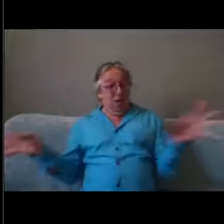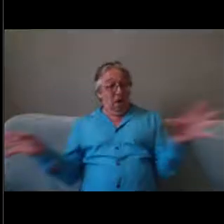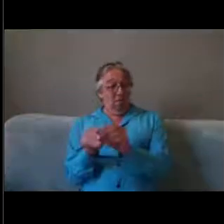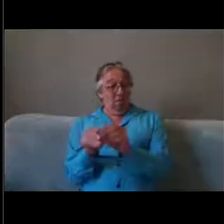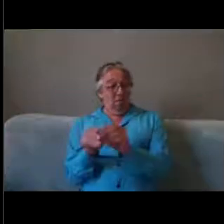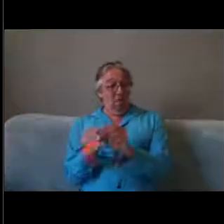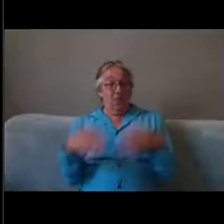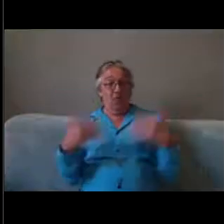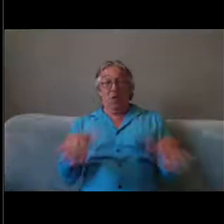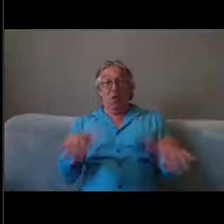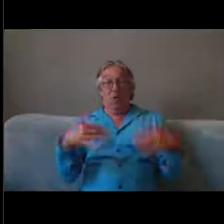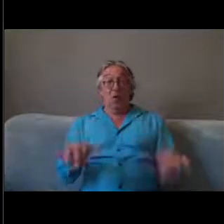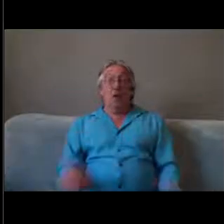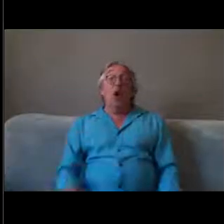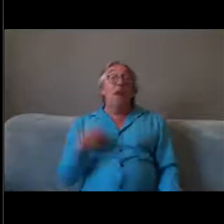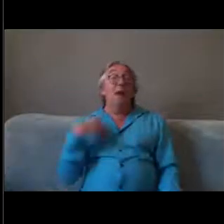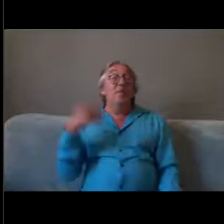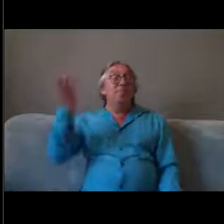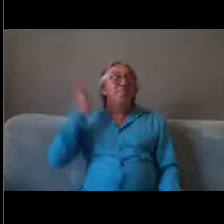because it isn't an easy period for everyone.